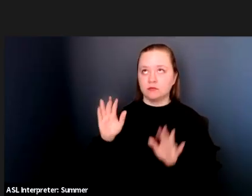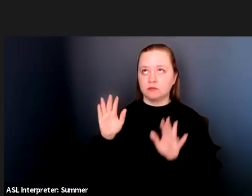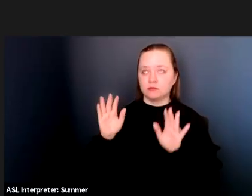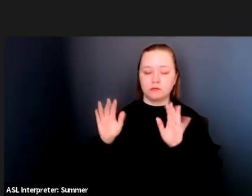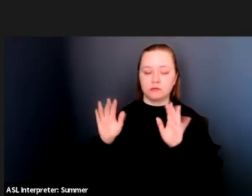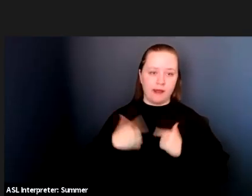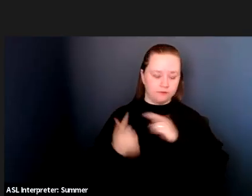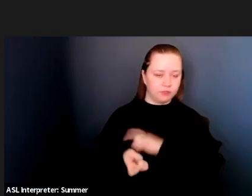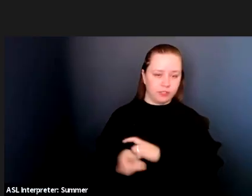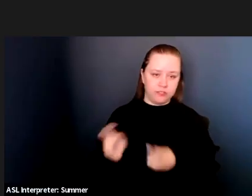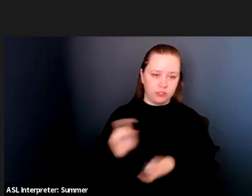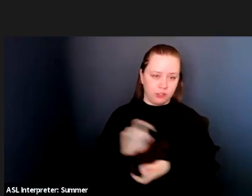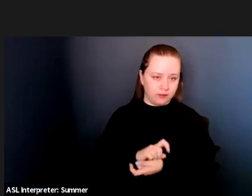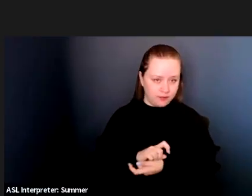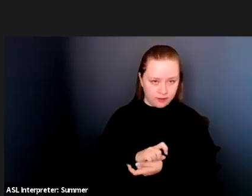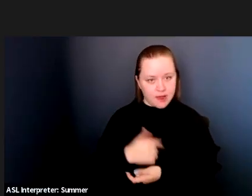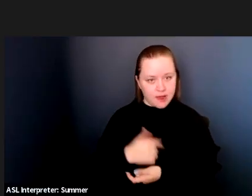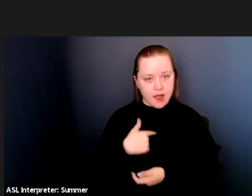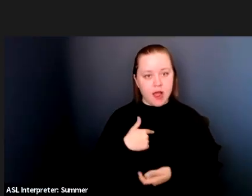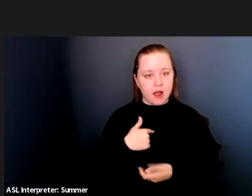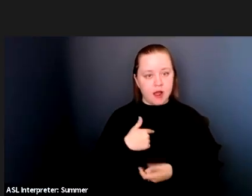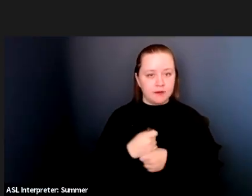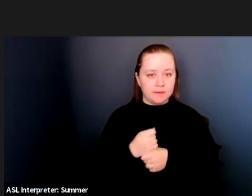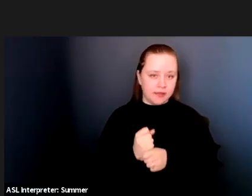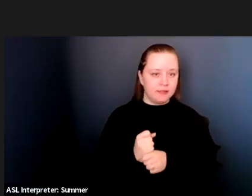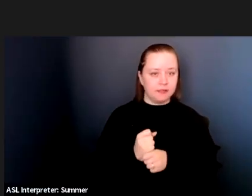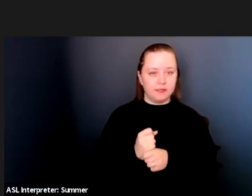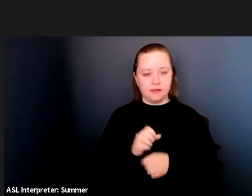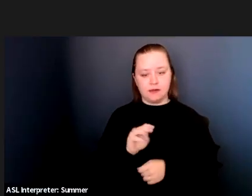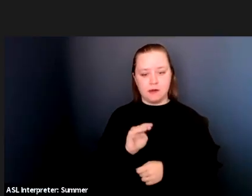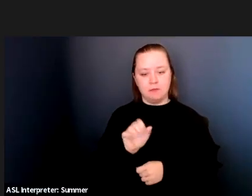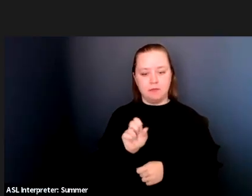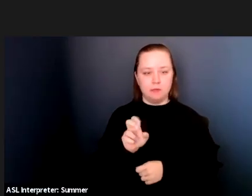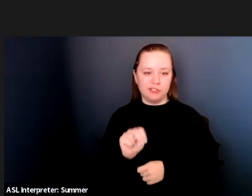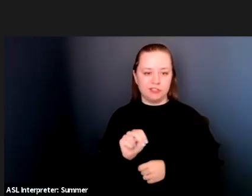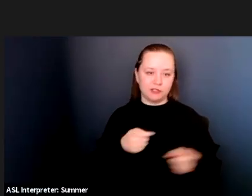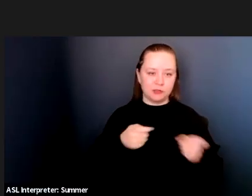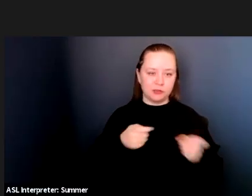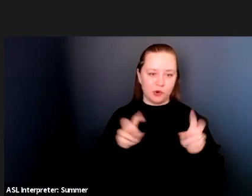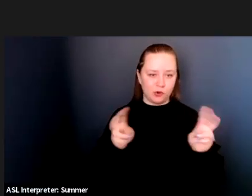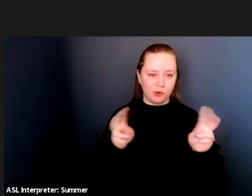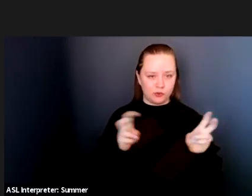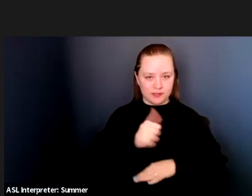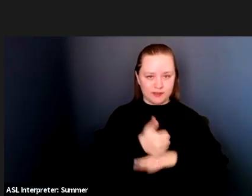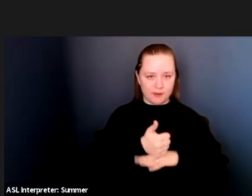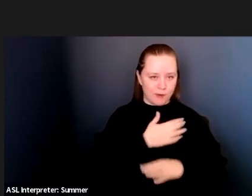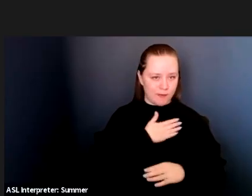I made a mission control setup in my kitchen. A rolling bassinet was weighted